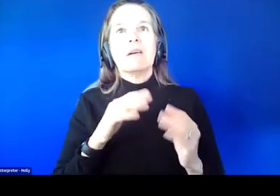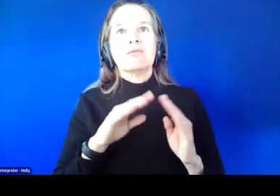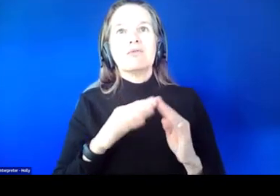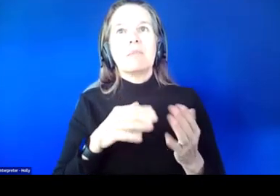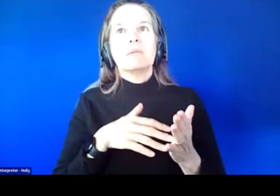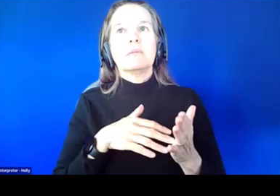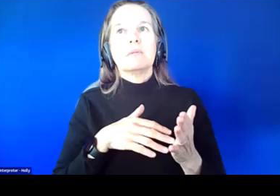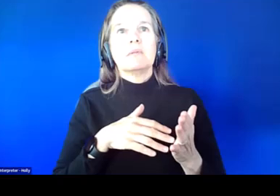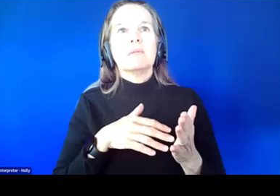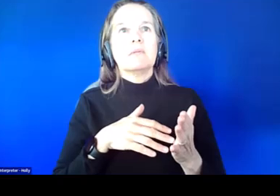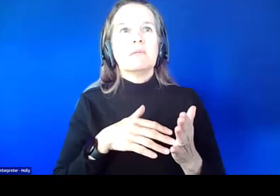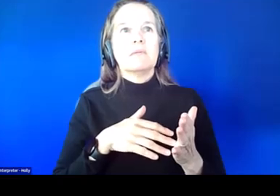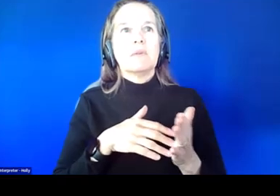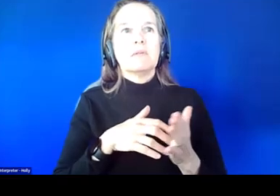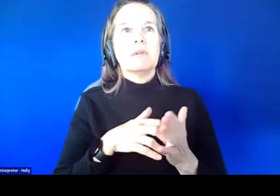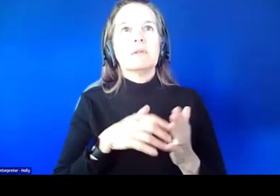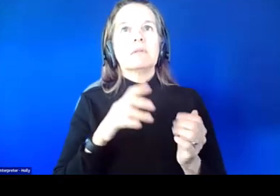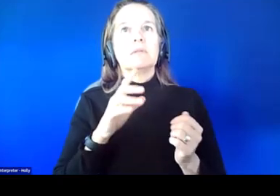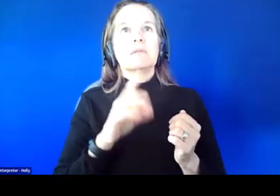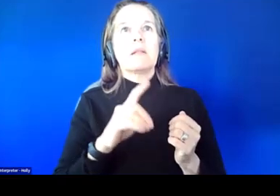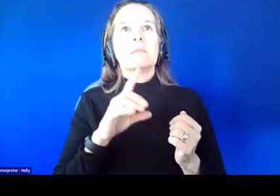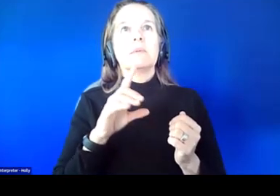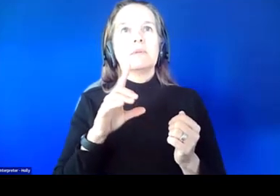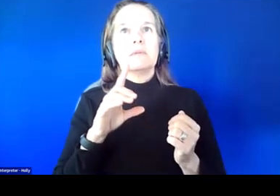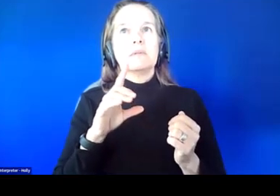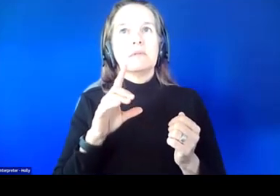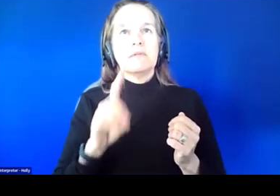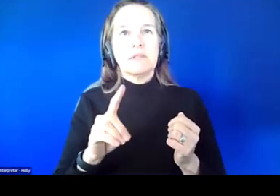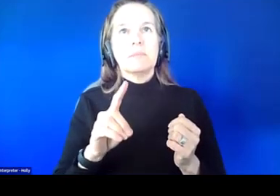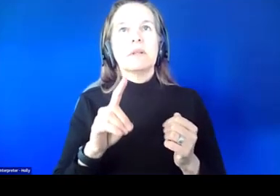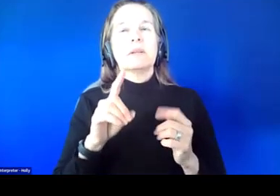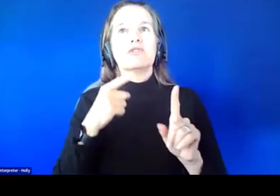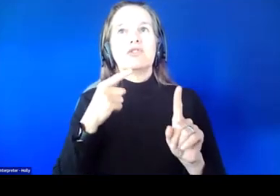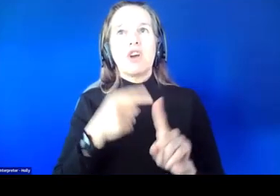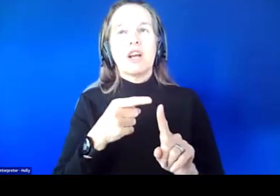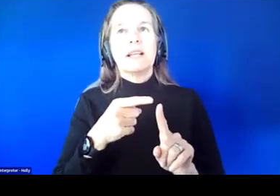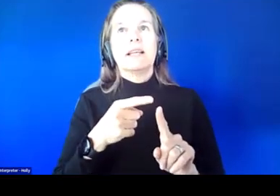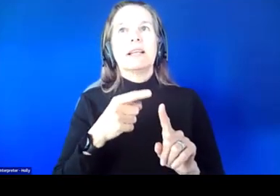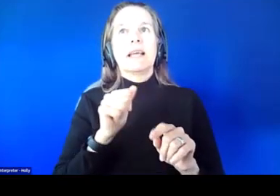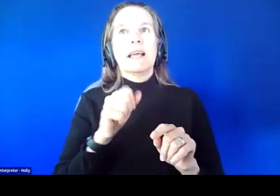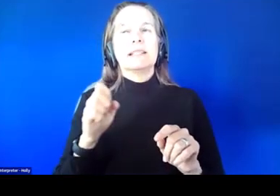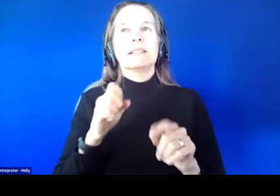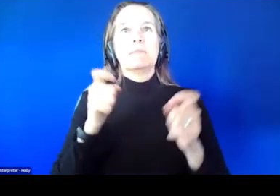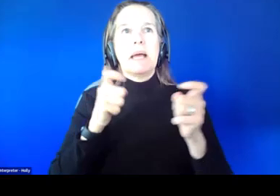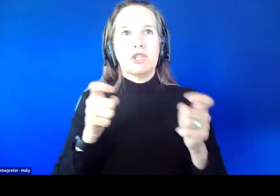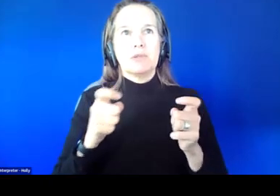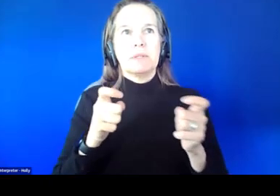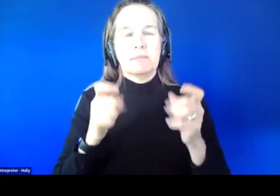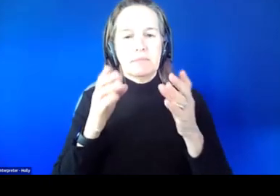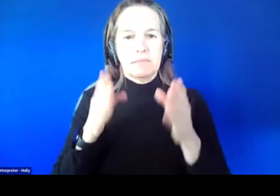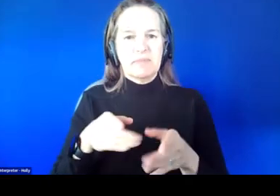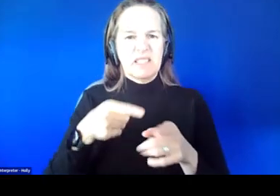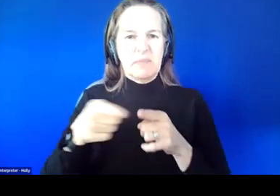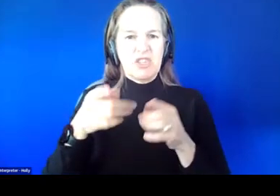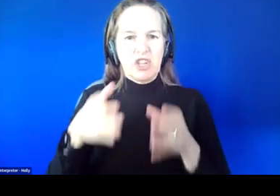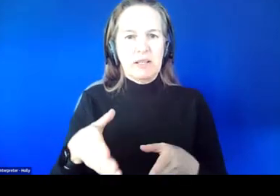disability targeted case management specialist. So he came on board in 2025 and between